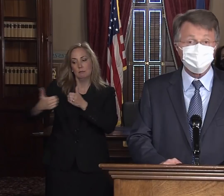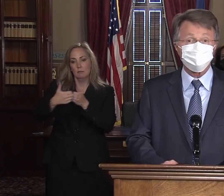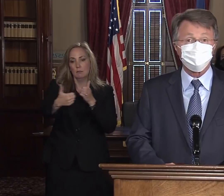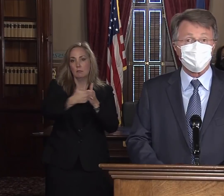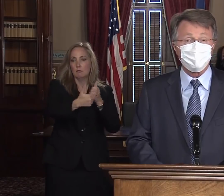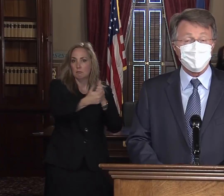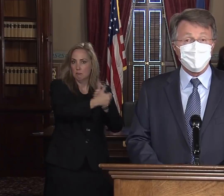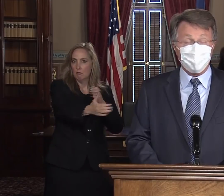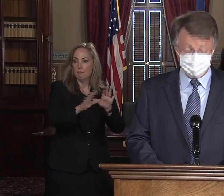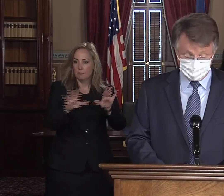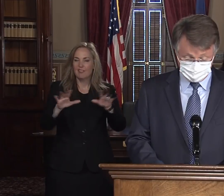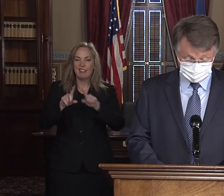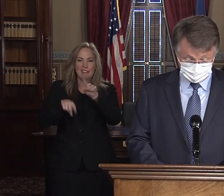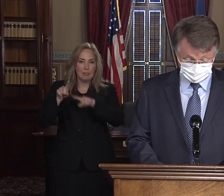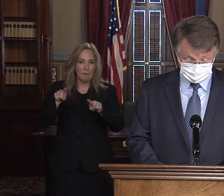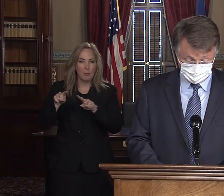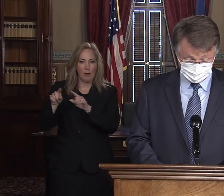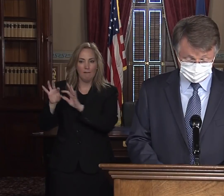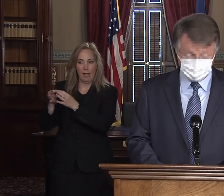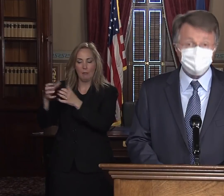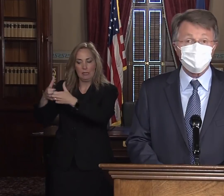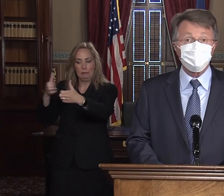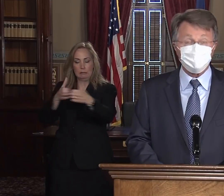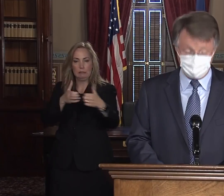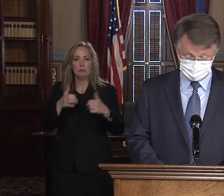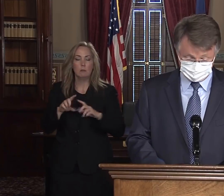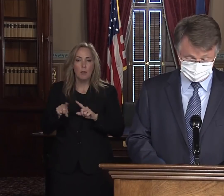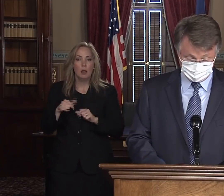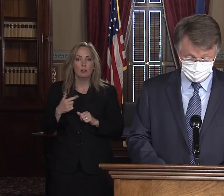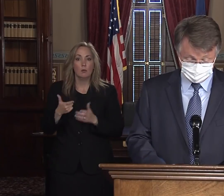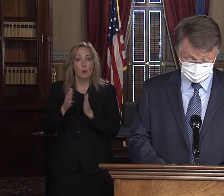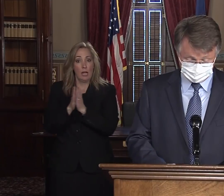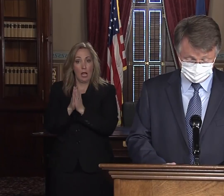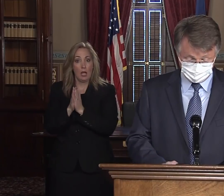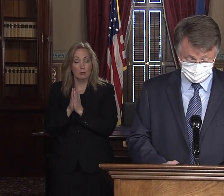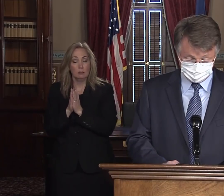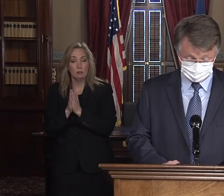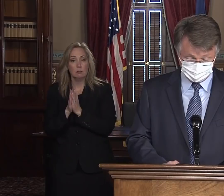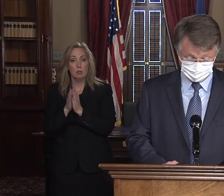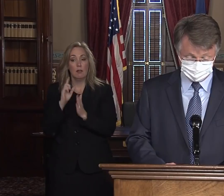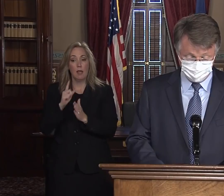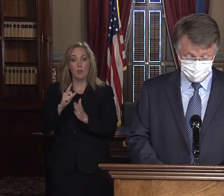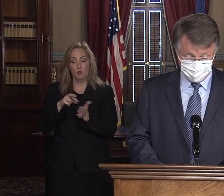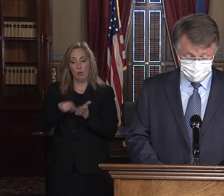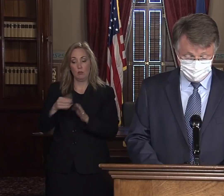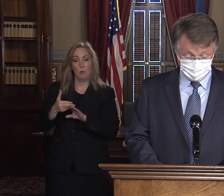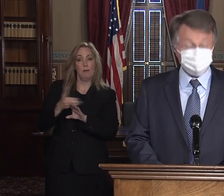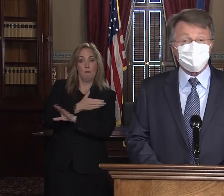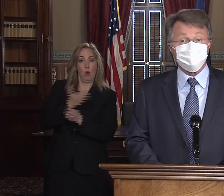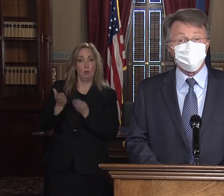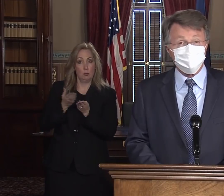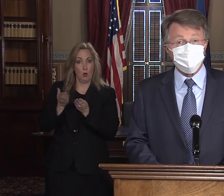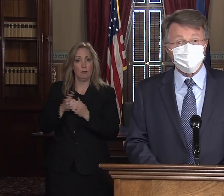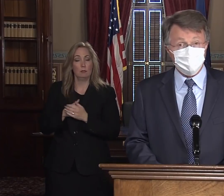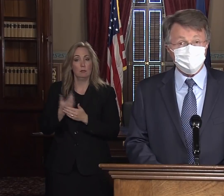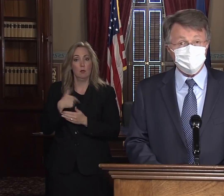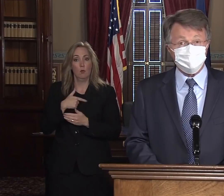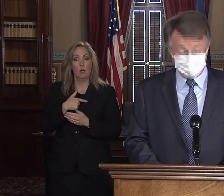REQUIRE THAT FAMILIES SOCIALLY DISTANCE BY FAMILY UNITS, WE CURRENTLY LIMIT ATTENDANCE TO 100 PEOPLE PER SERVICE AND WE